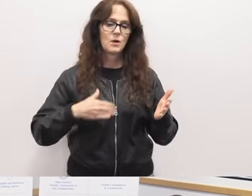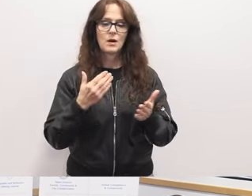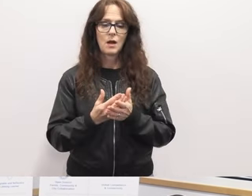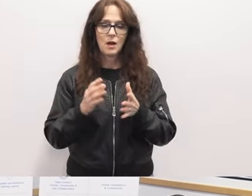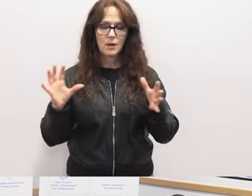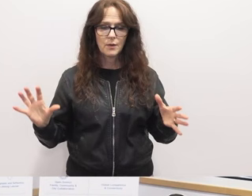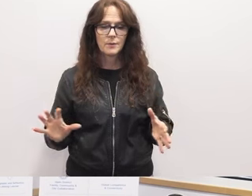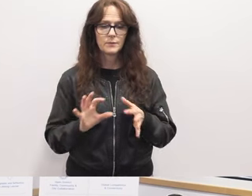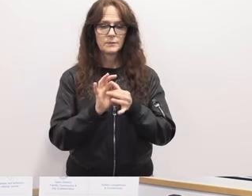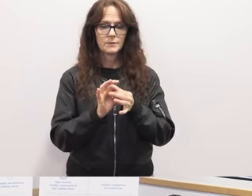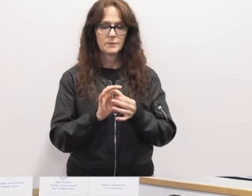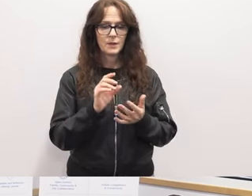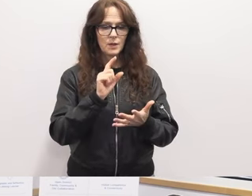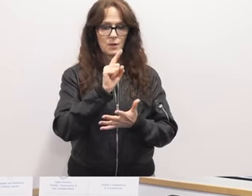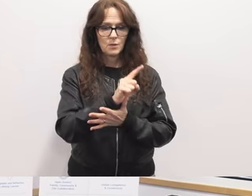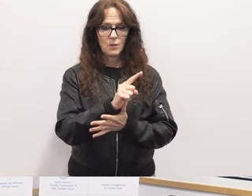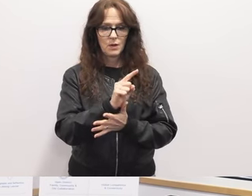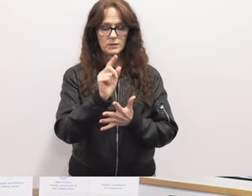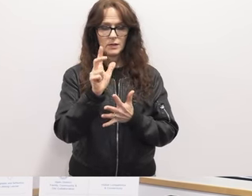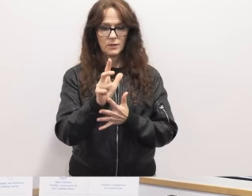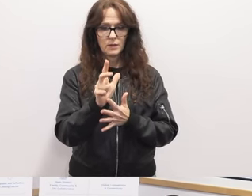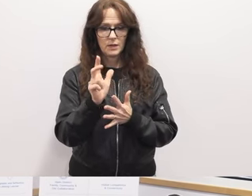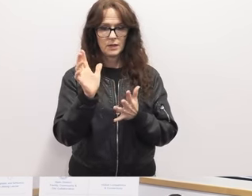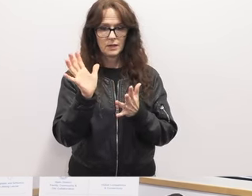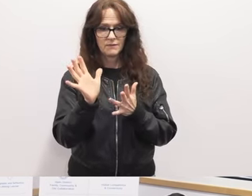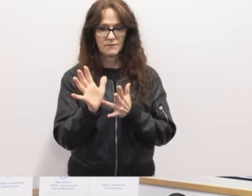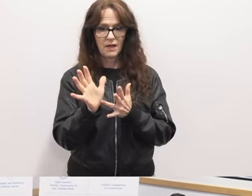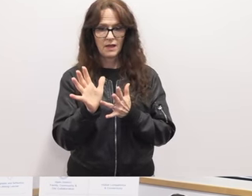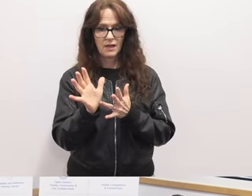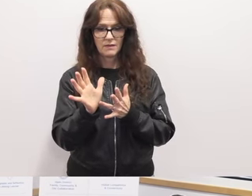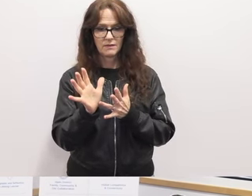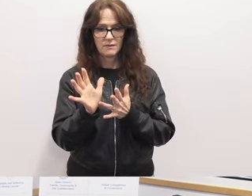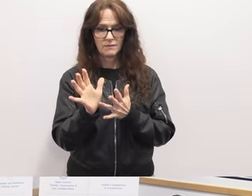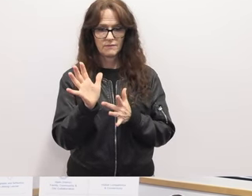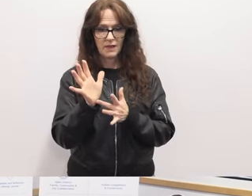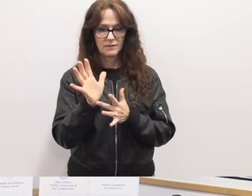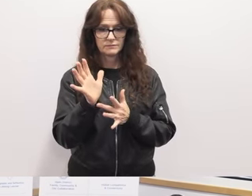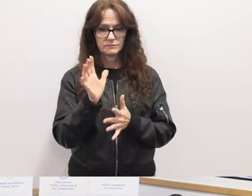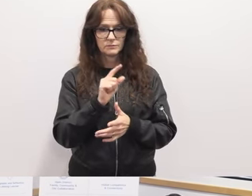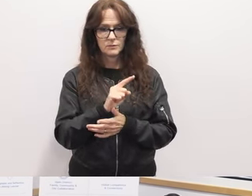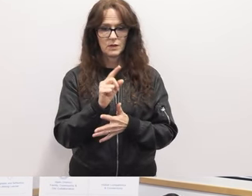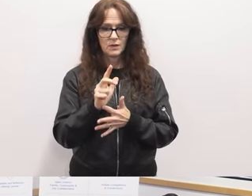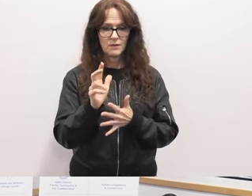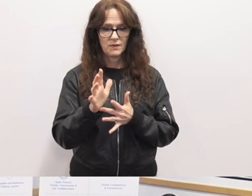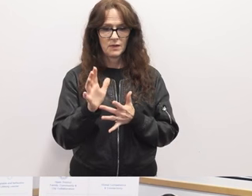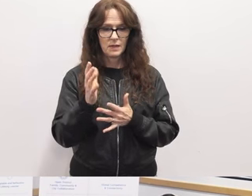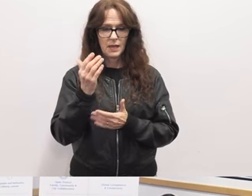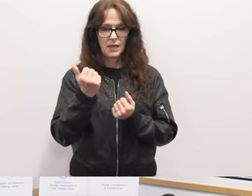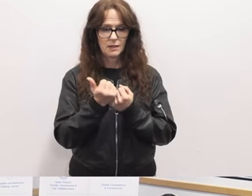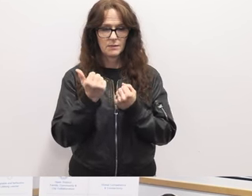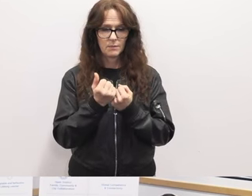on one, three and five and possibly there's some support for four.